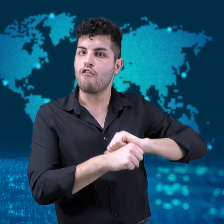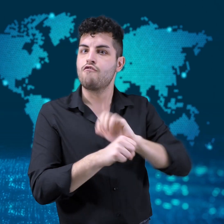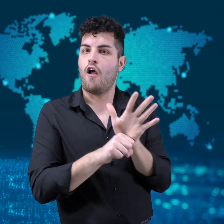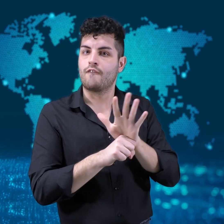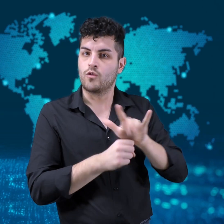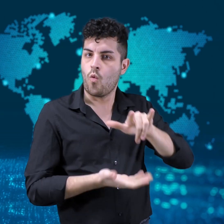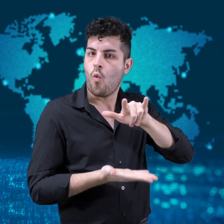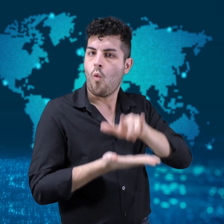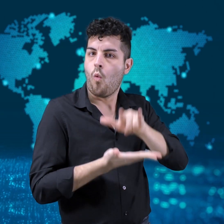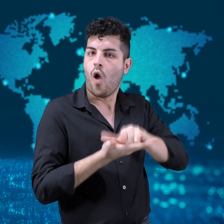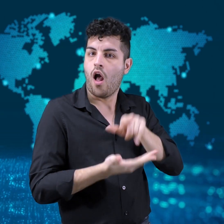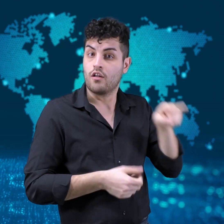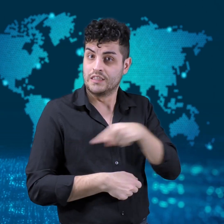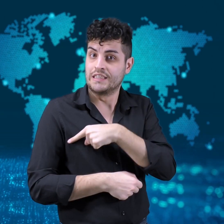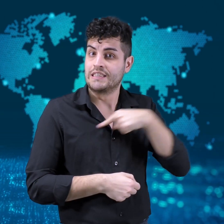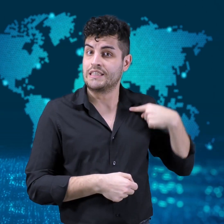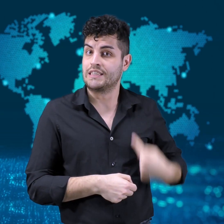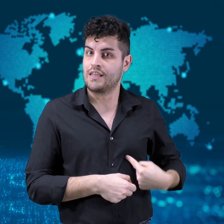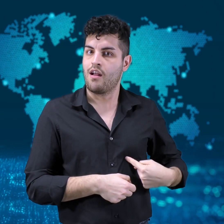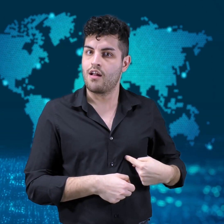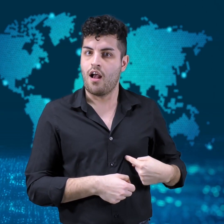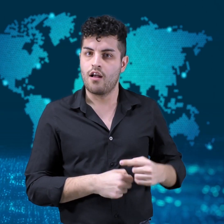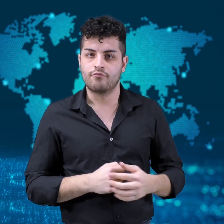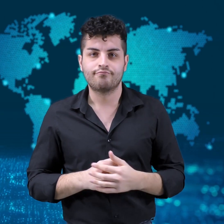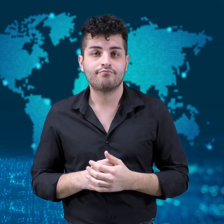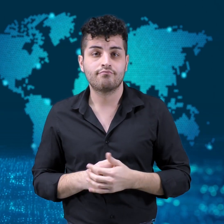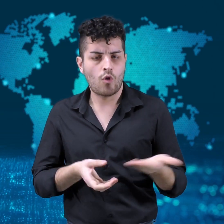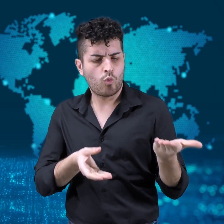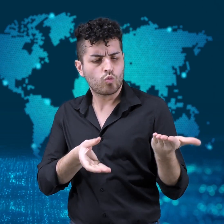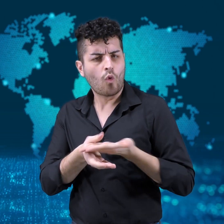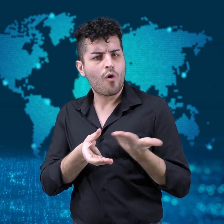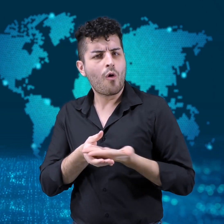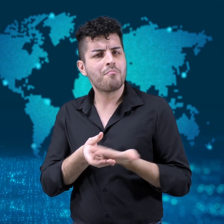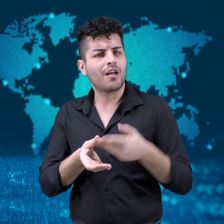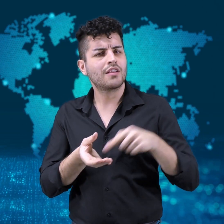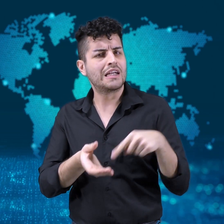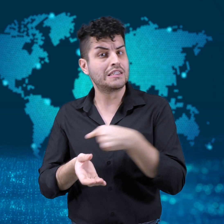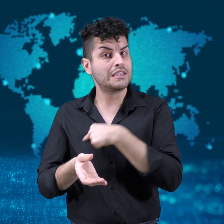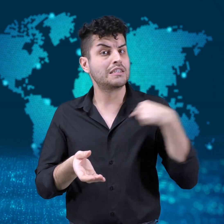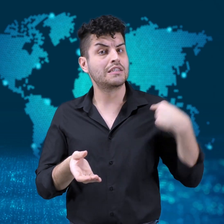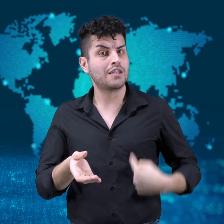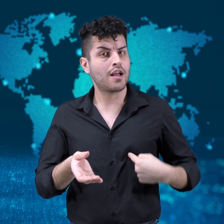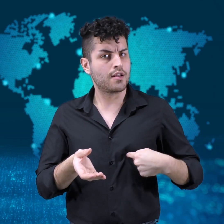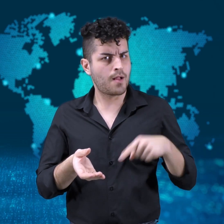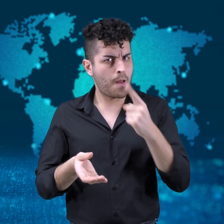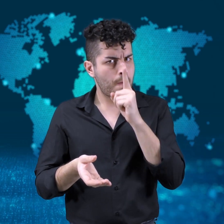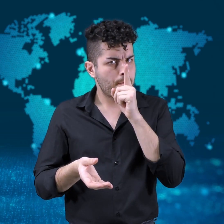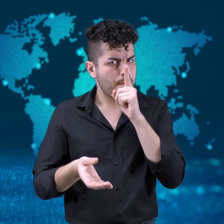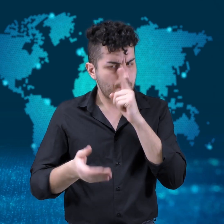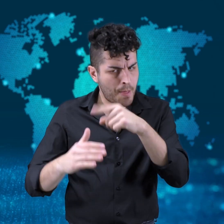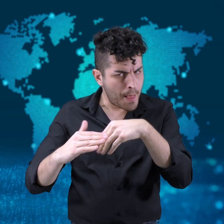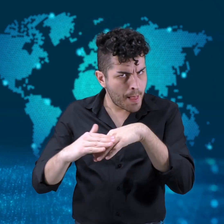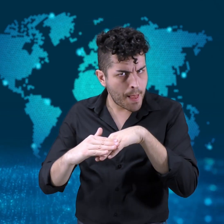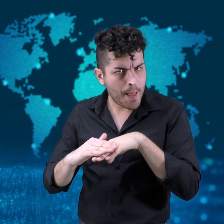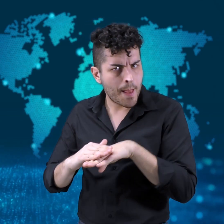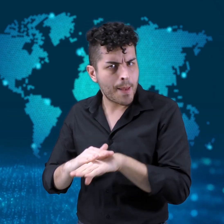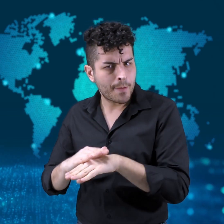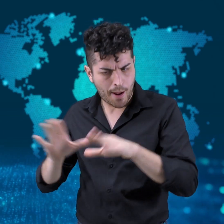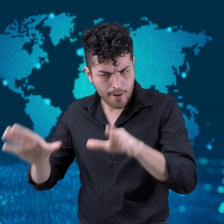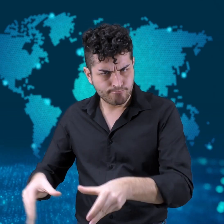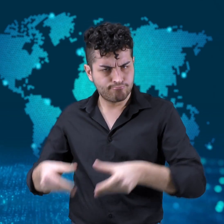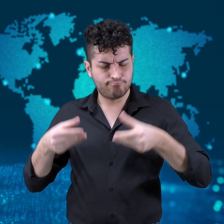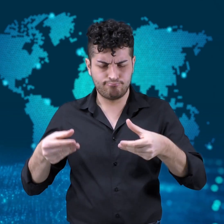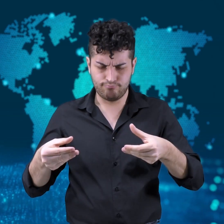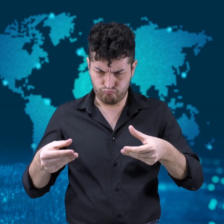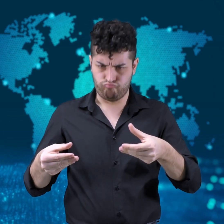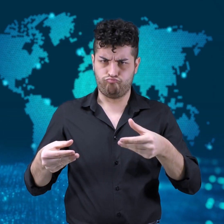It is now 12 months since the first patient in Wuhan, China,